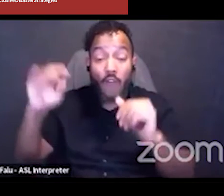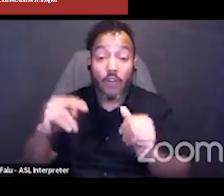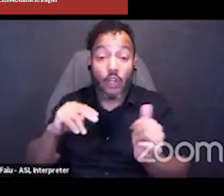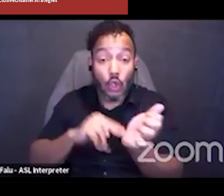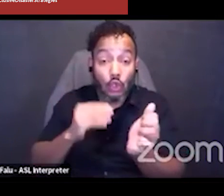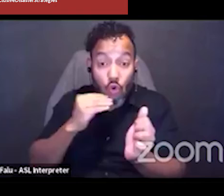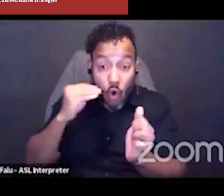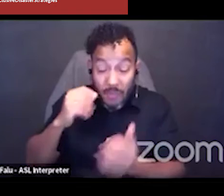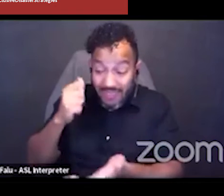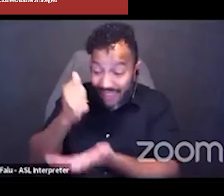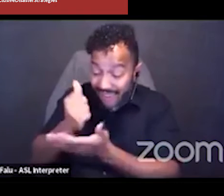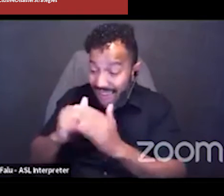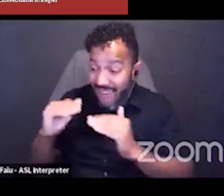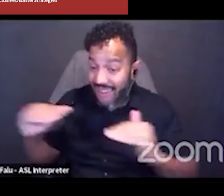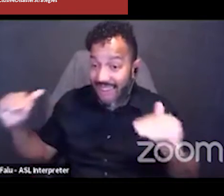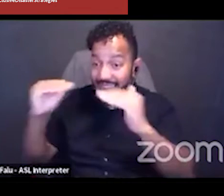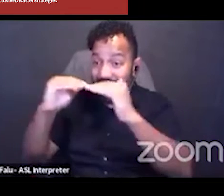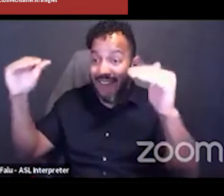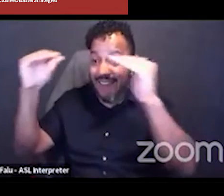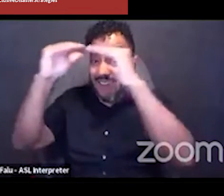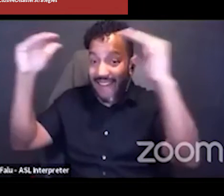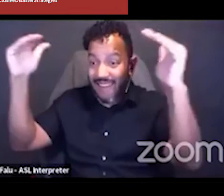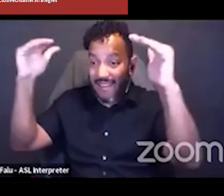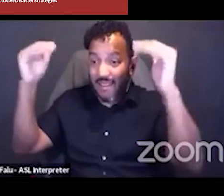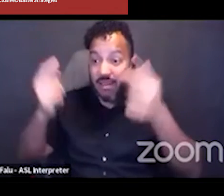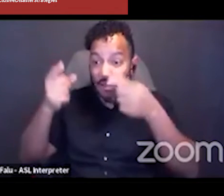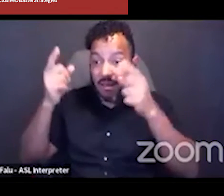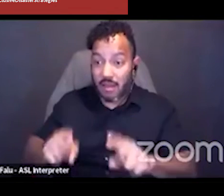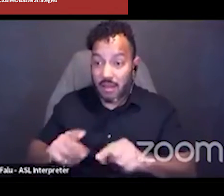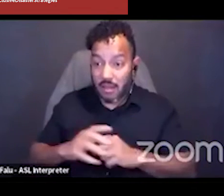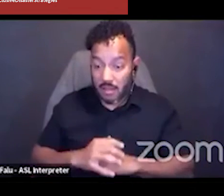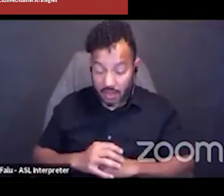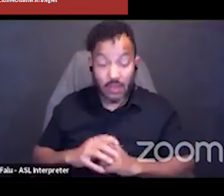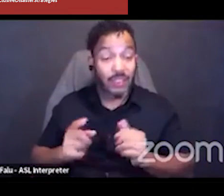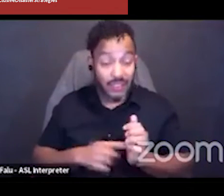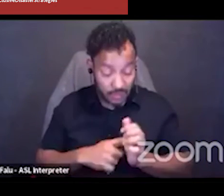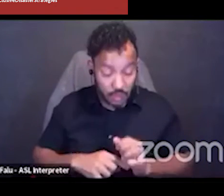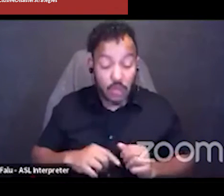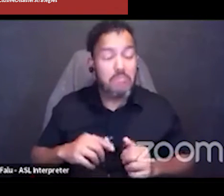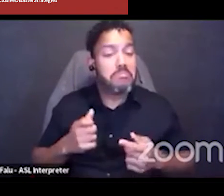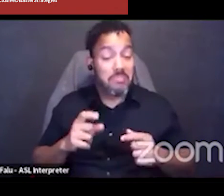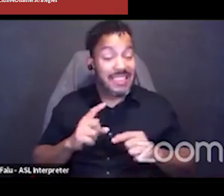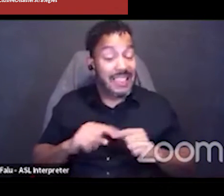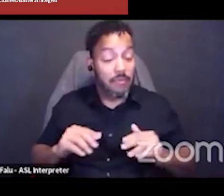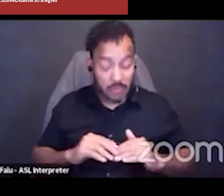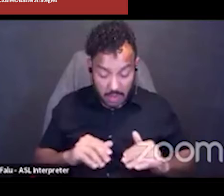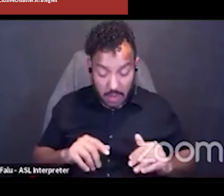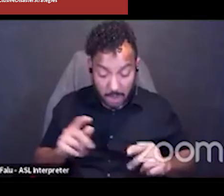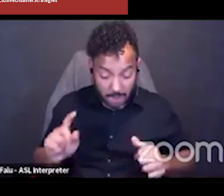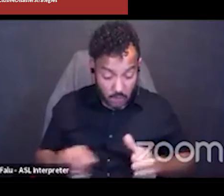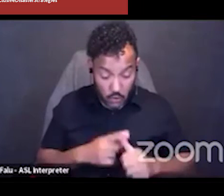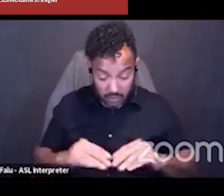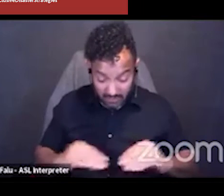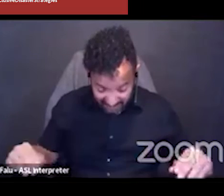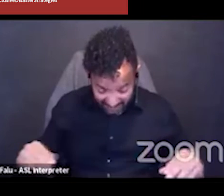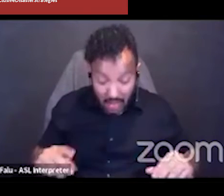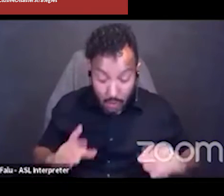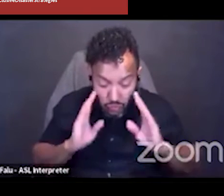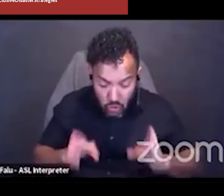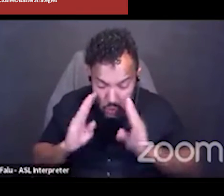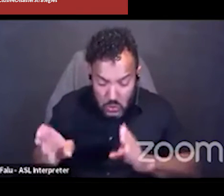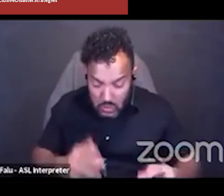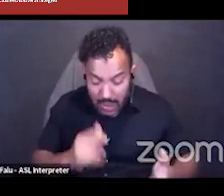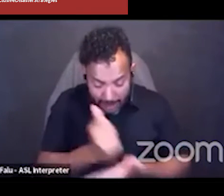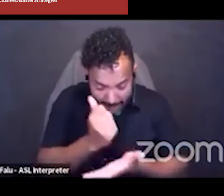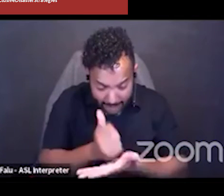will be first floors get it and often we heard that above levels would not see any aid for